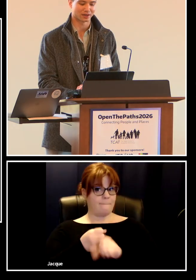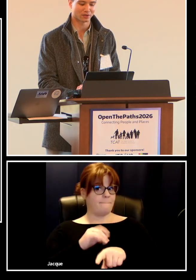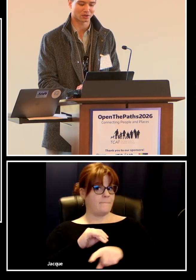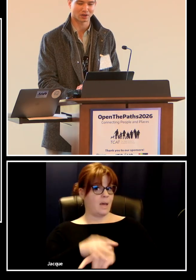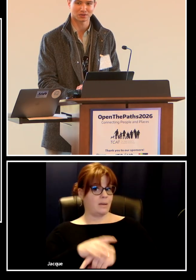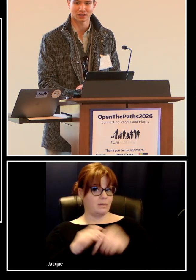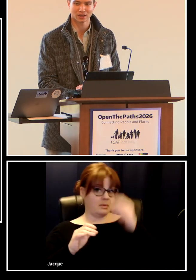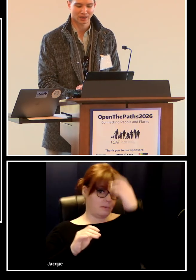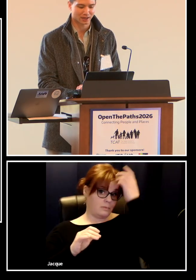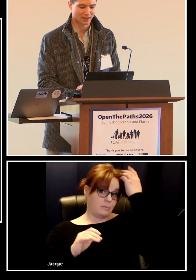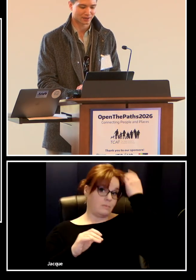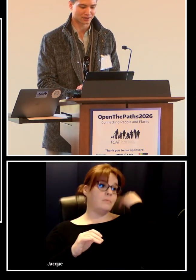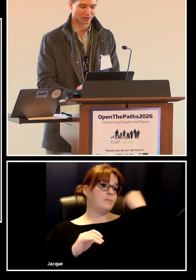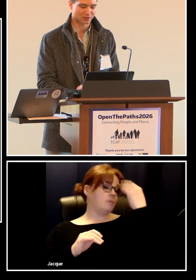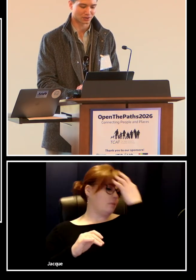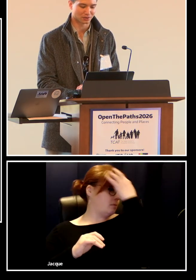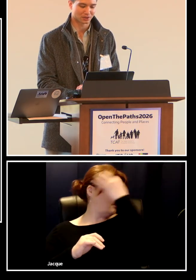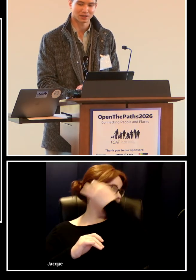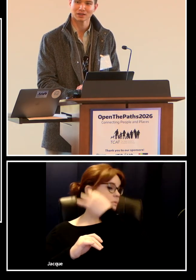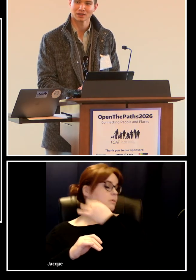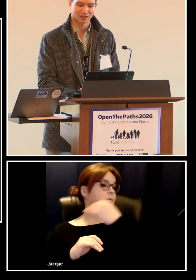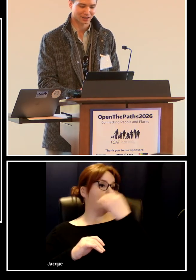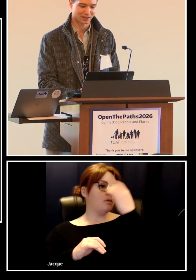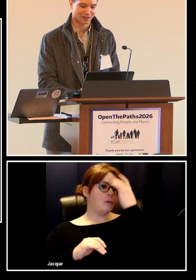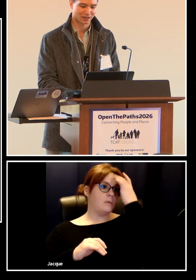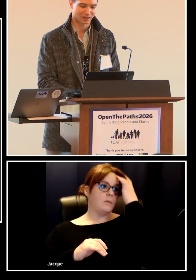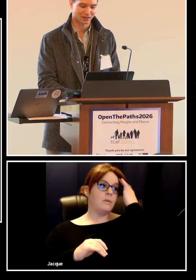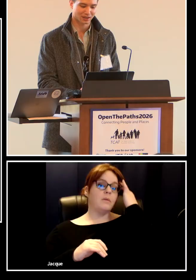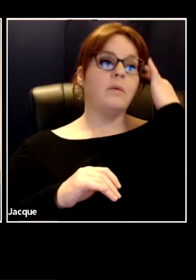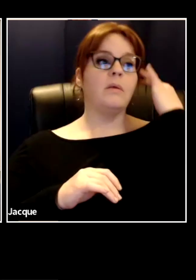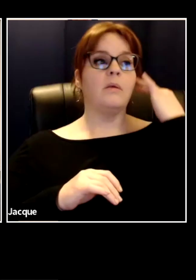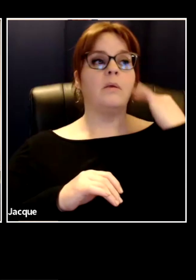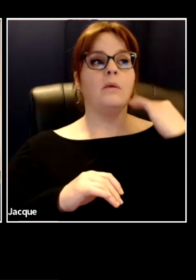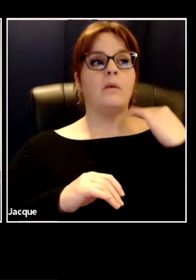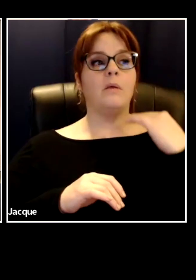at another crossing that's also going to put a plug in here. If you're in Northbend,